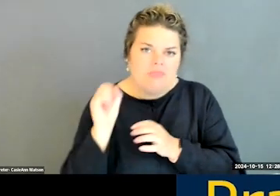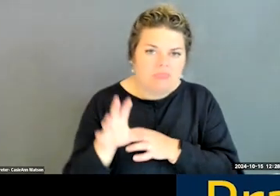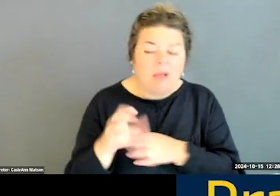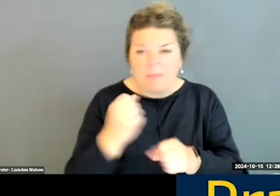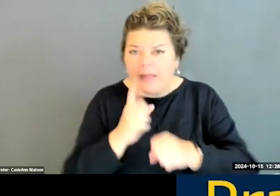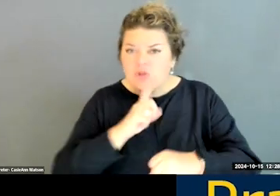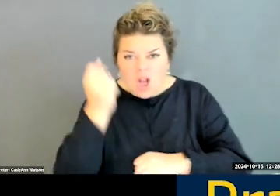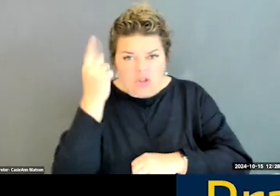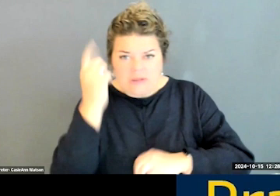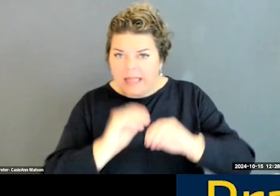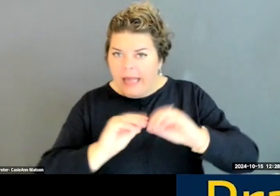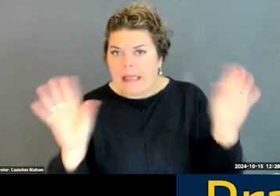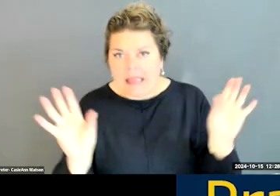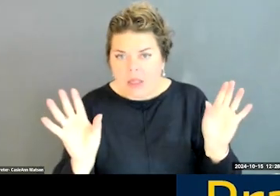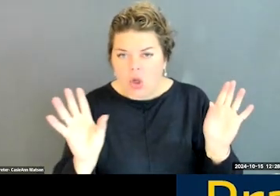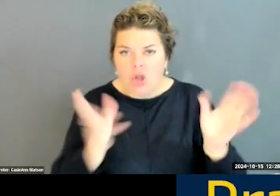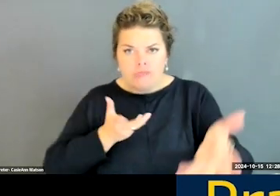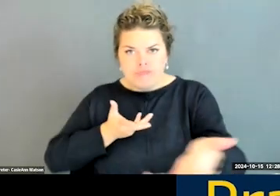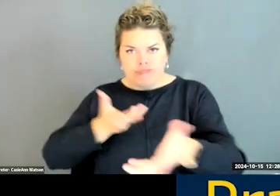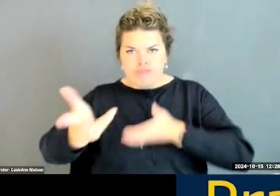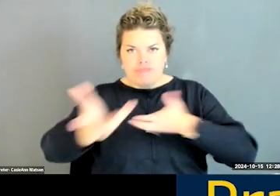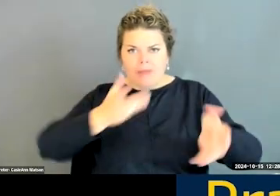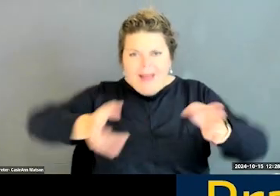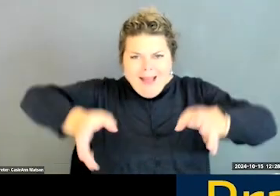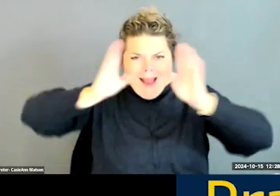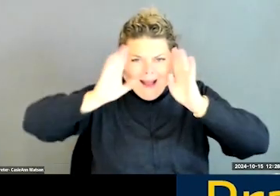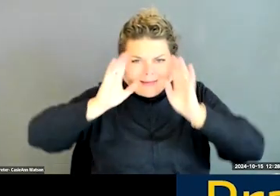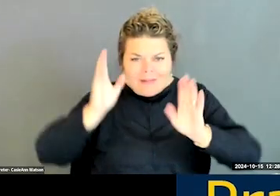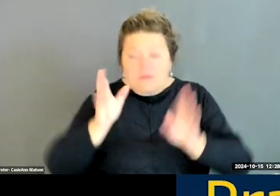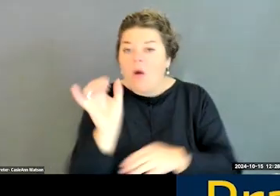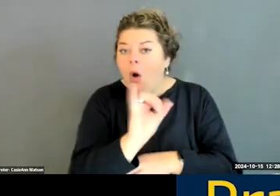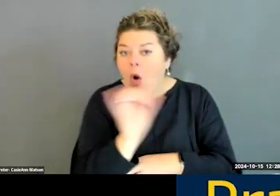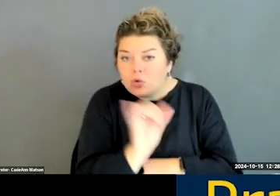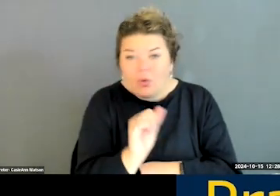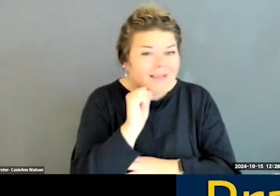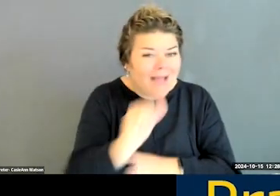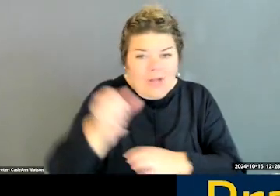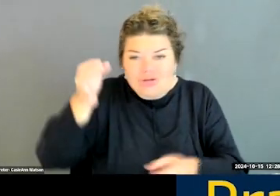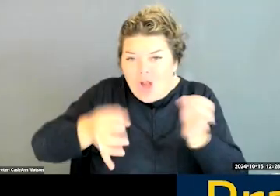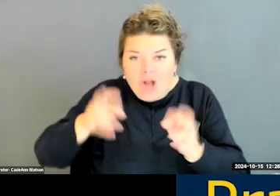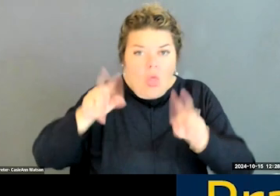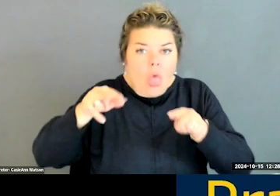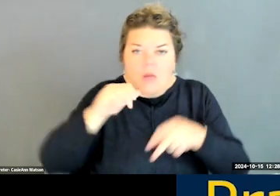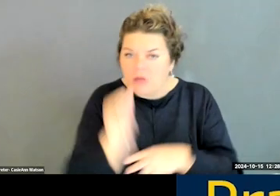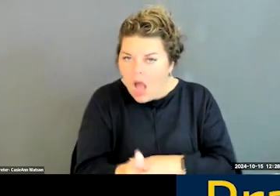that you're understanding correctly and you're practicing non-judgment. Active listening really means that you're not